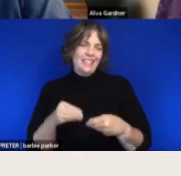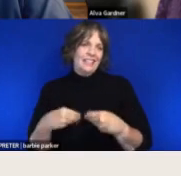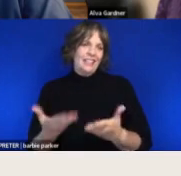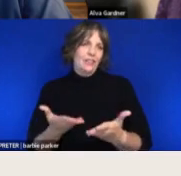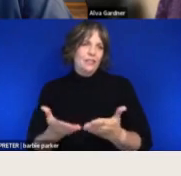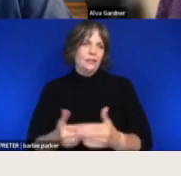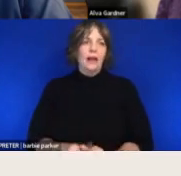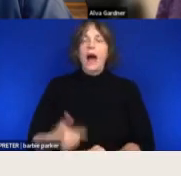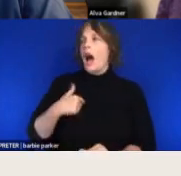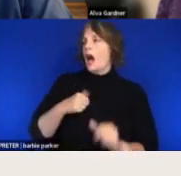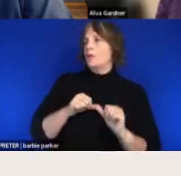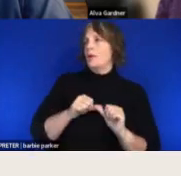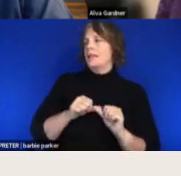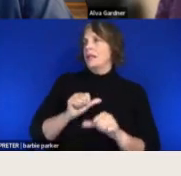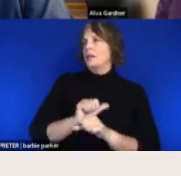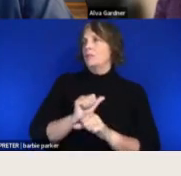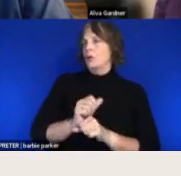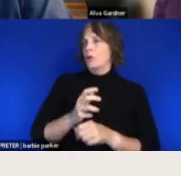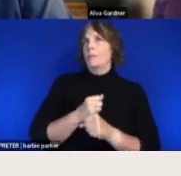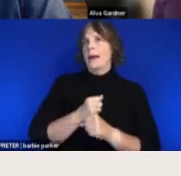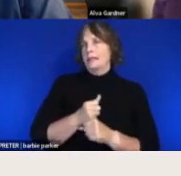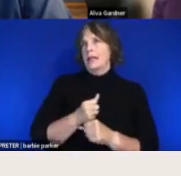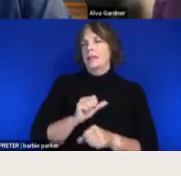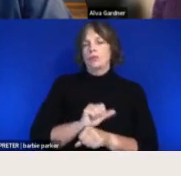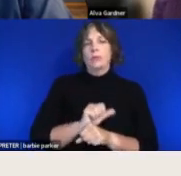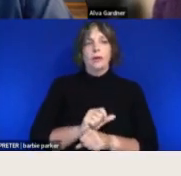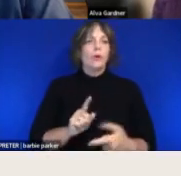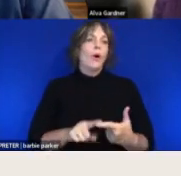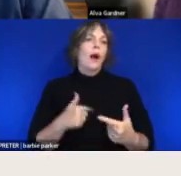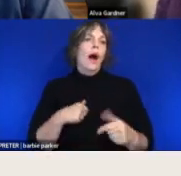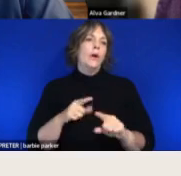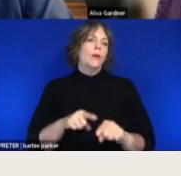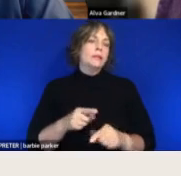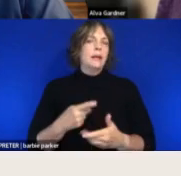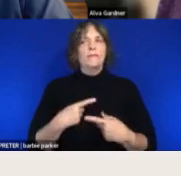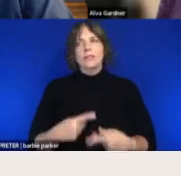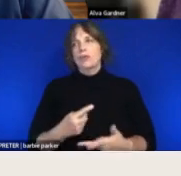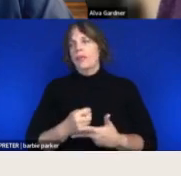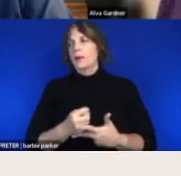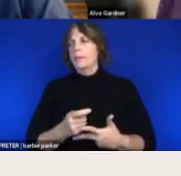employment, or I will attend physical therapy, or, of course, I will participate in community